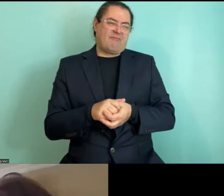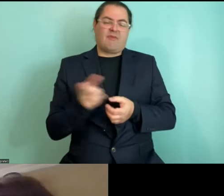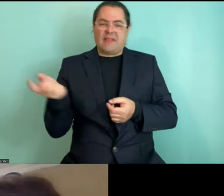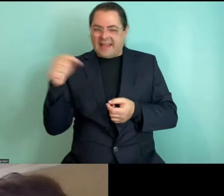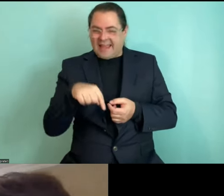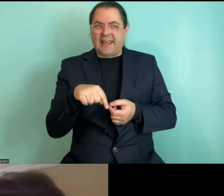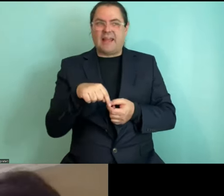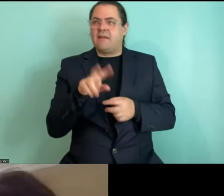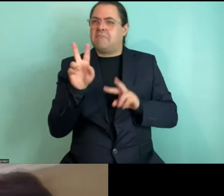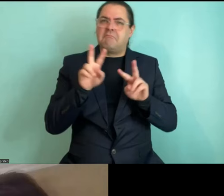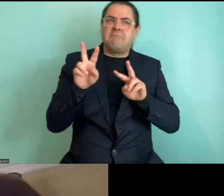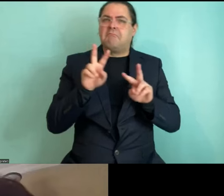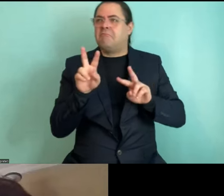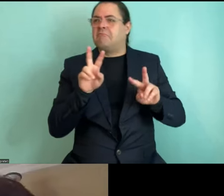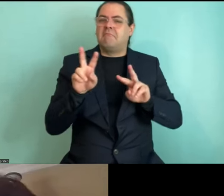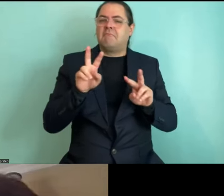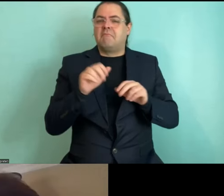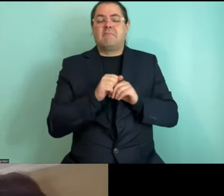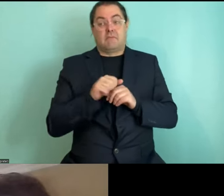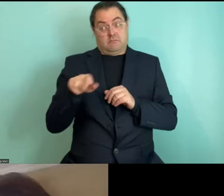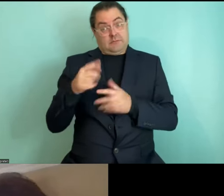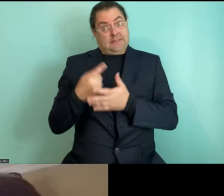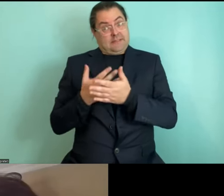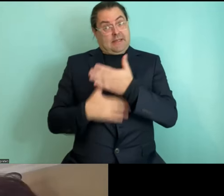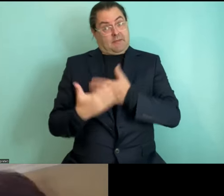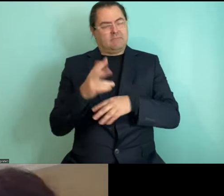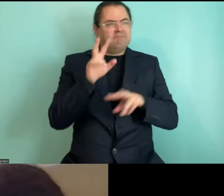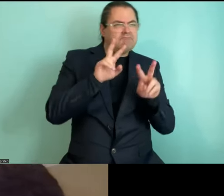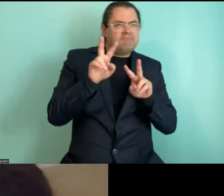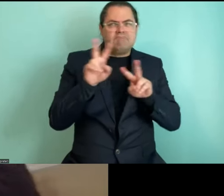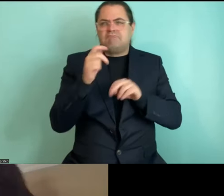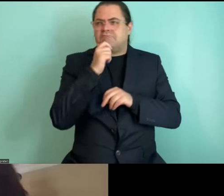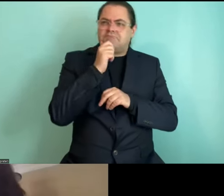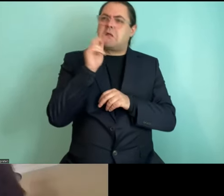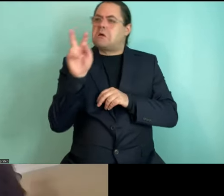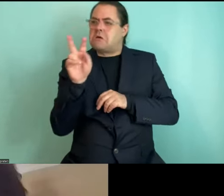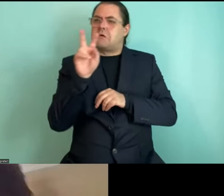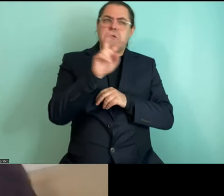10:10:58 Soon as I know teachers only on the job. So long, so that's why equity, s&p saw